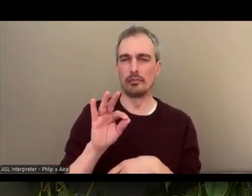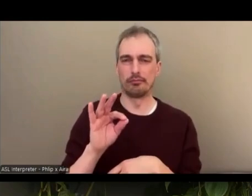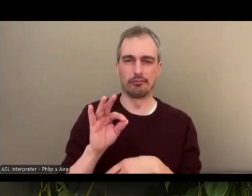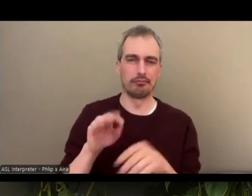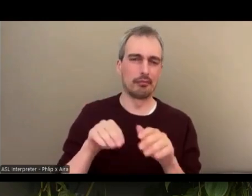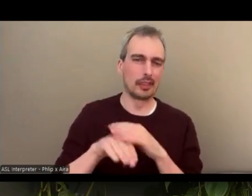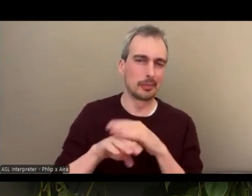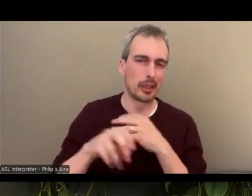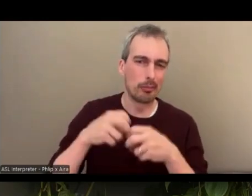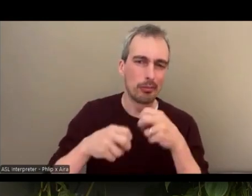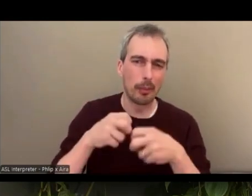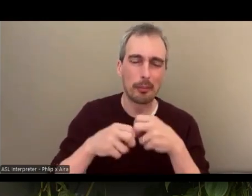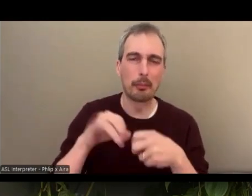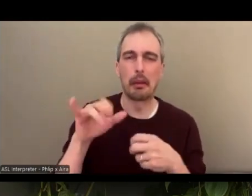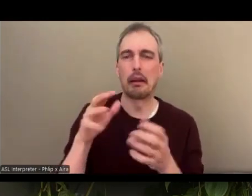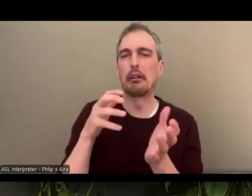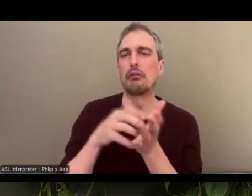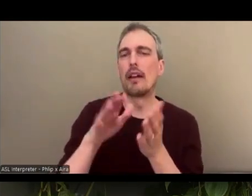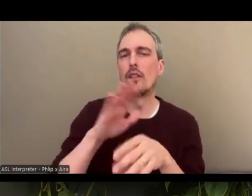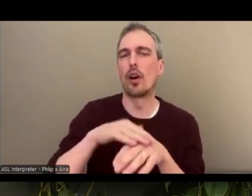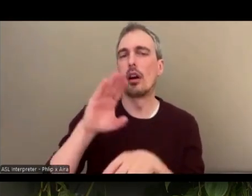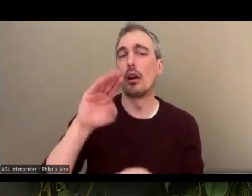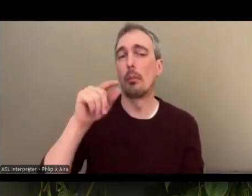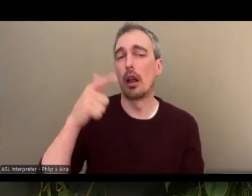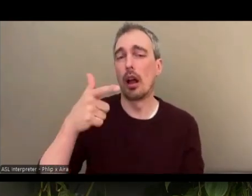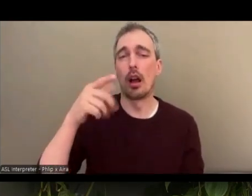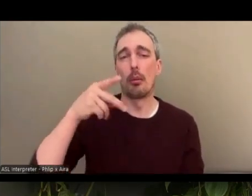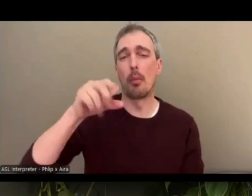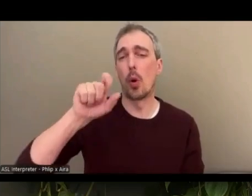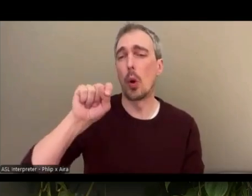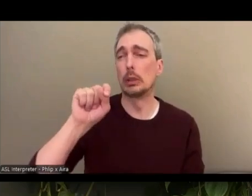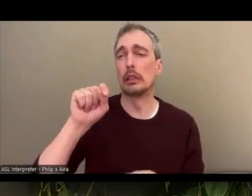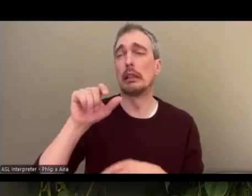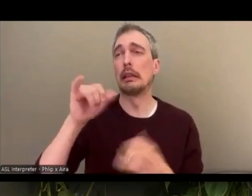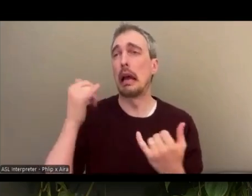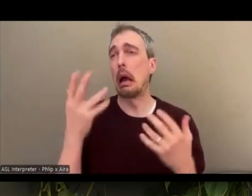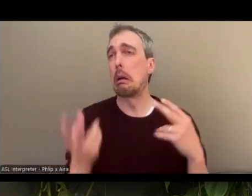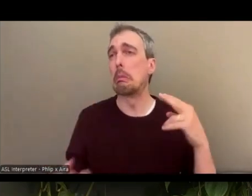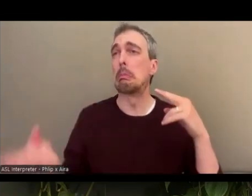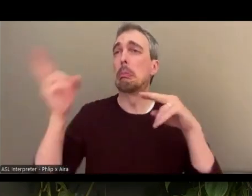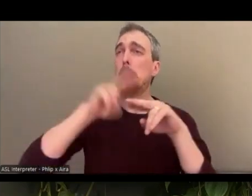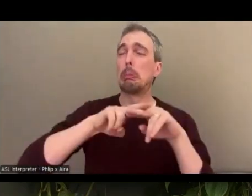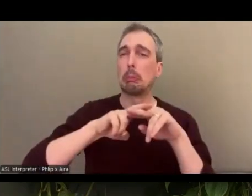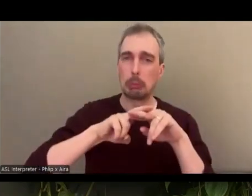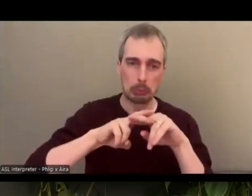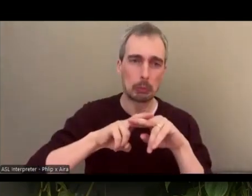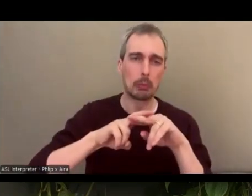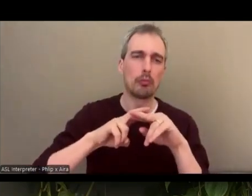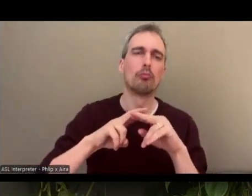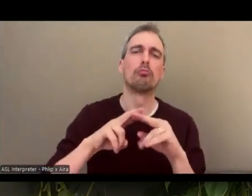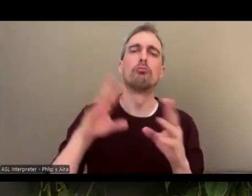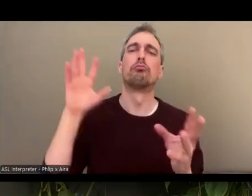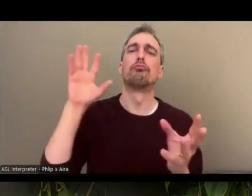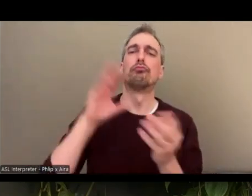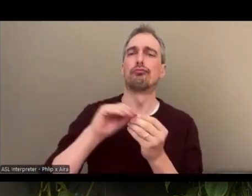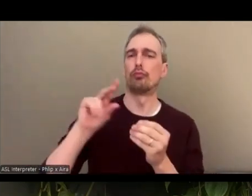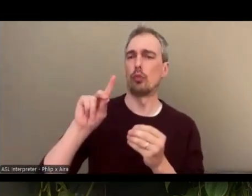So if we were to hit all of those, then we get to 108/300. Which is...